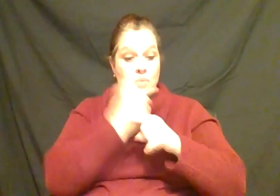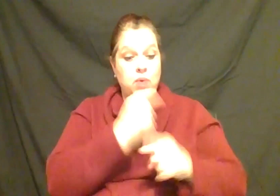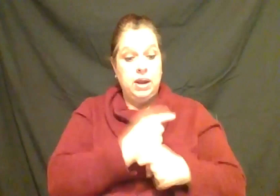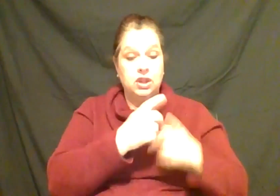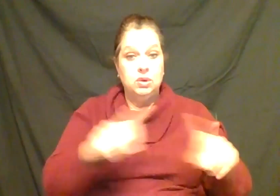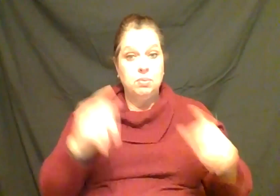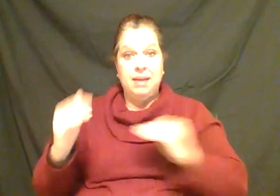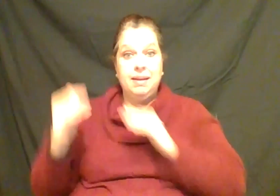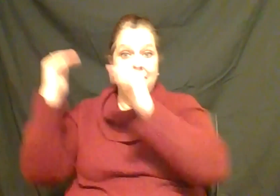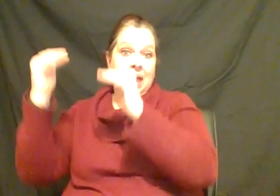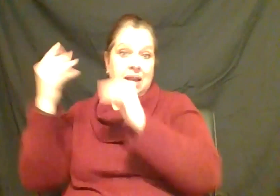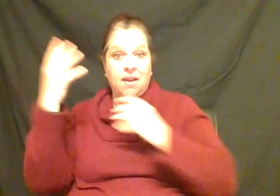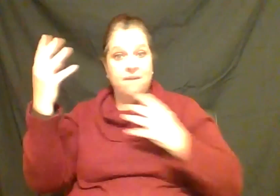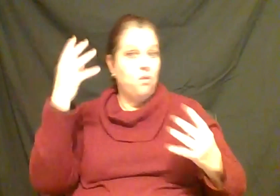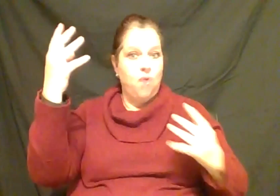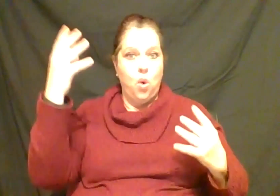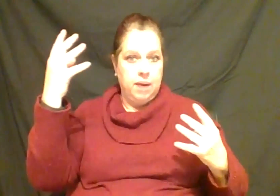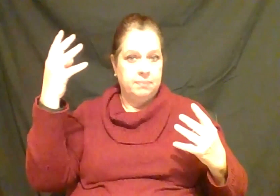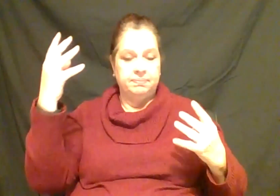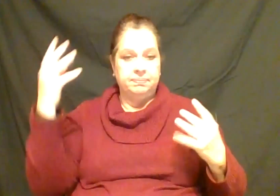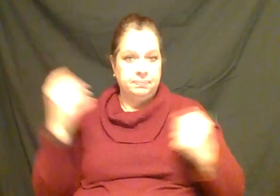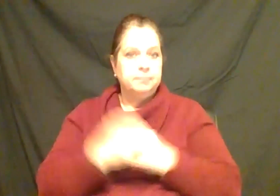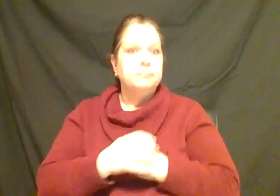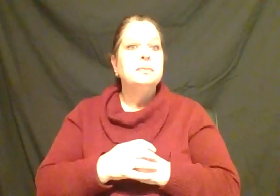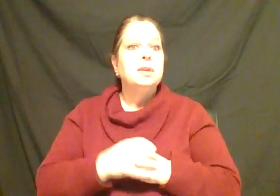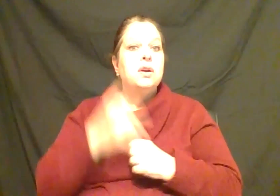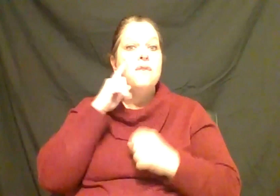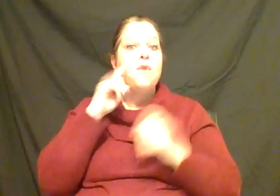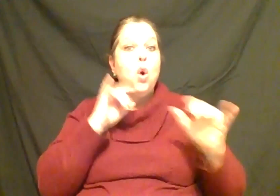diploma it's four years or four credits of english for the standard diploma when it